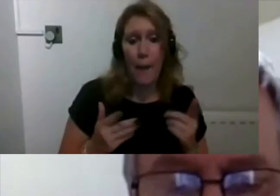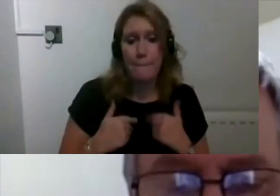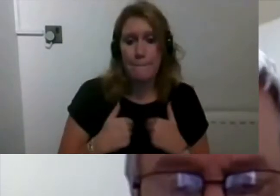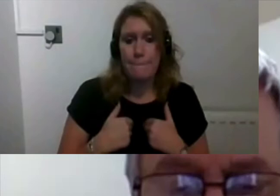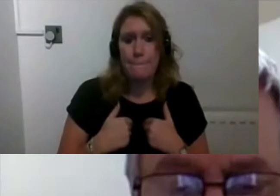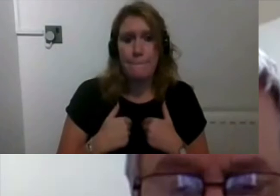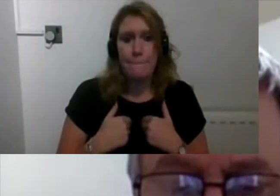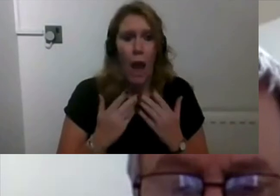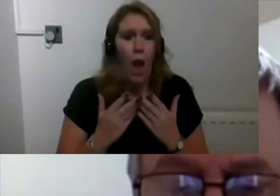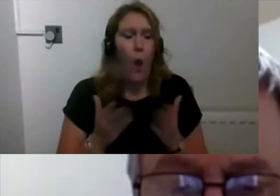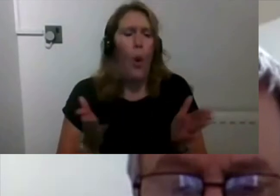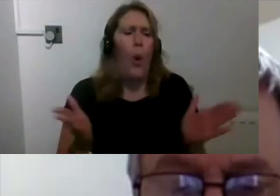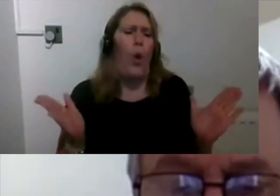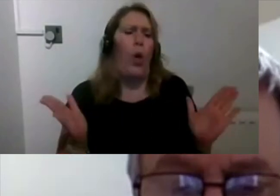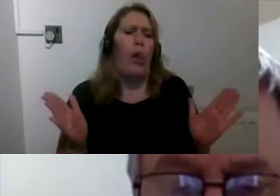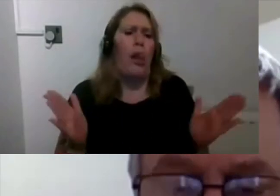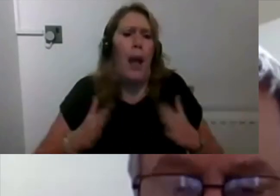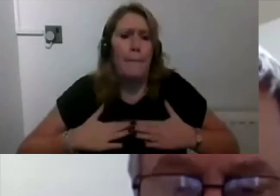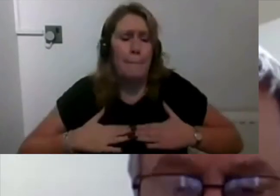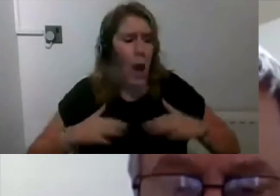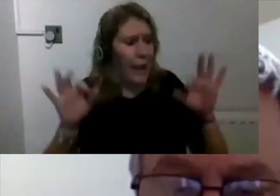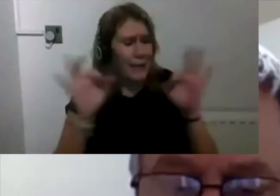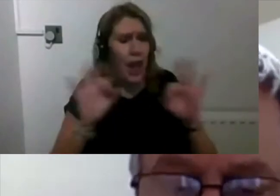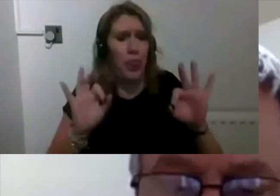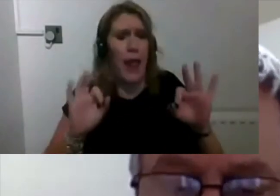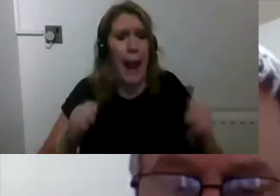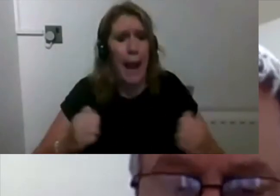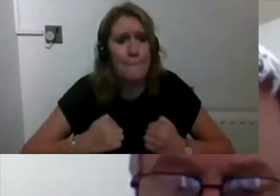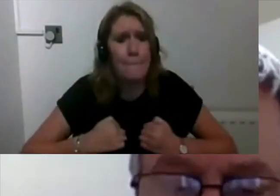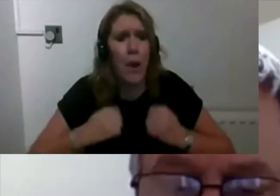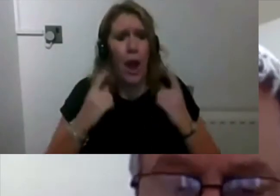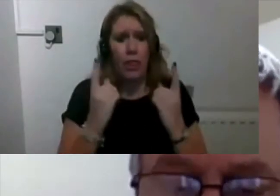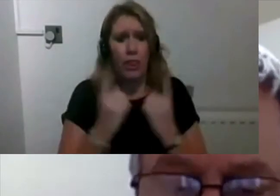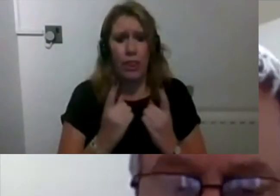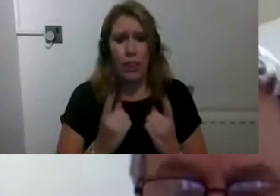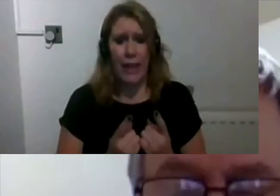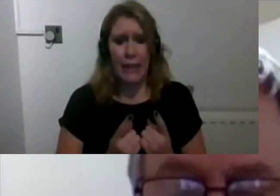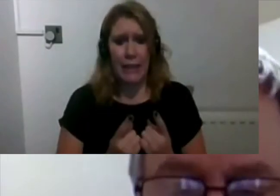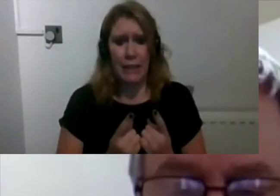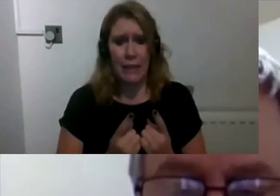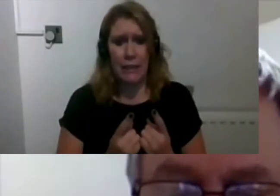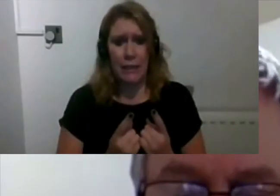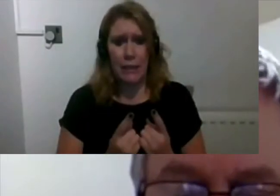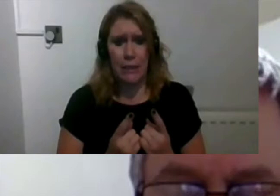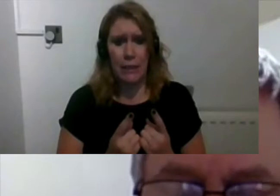my nothing,